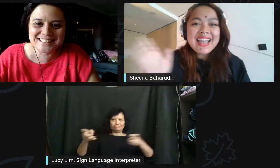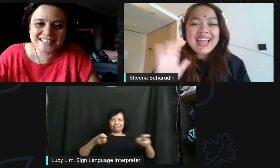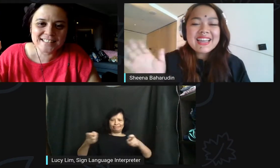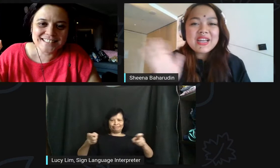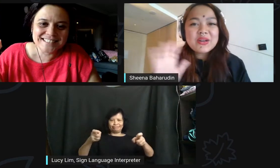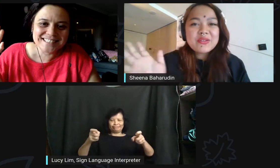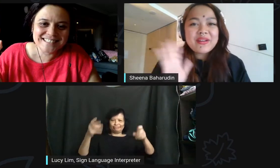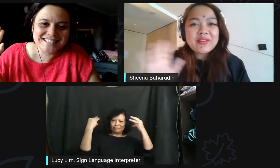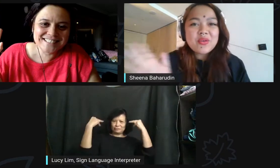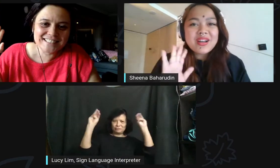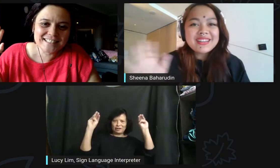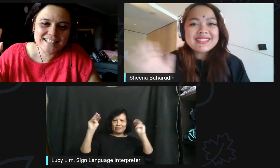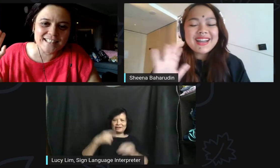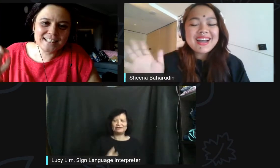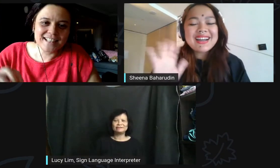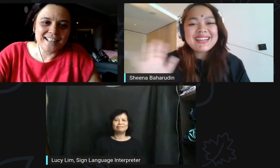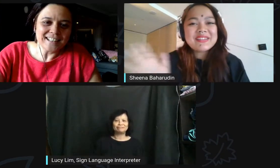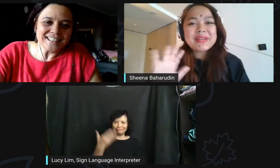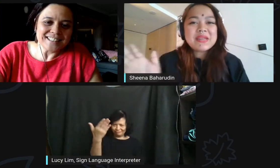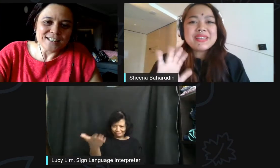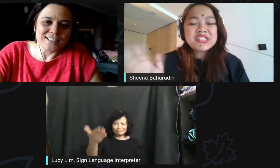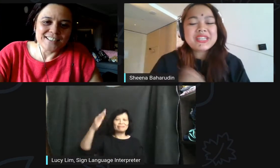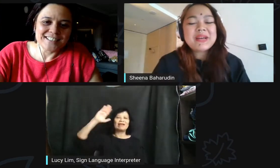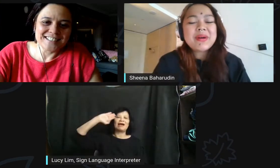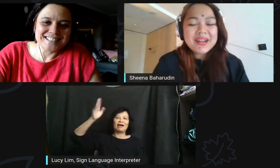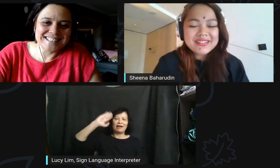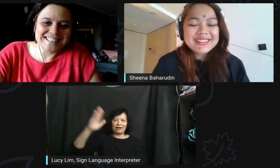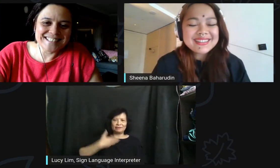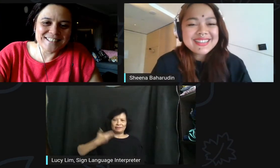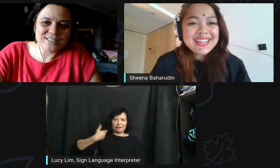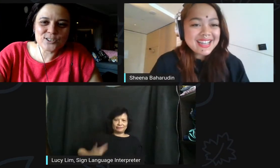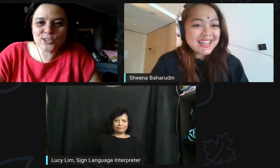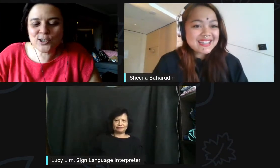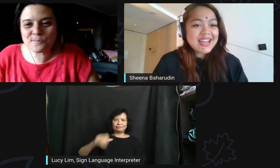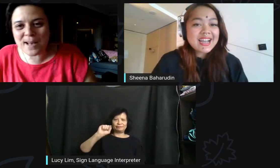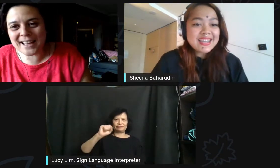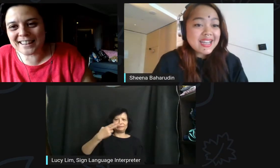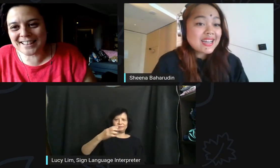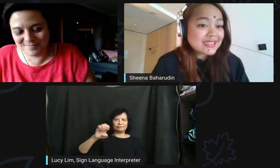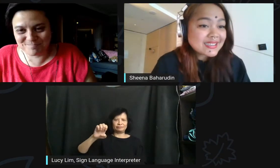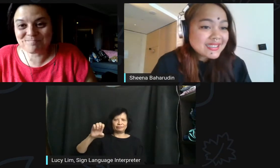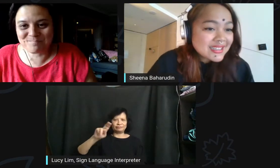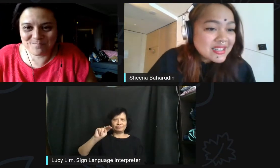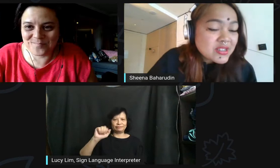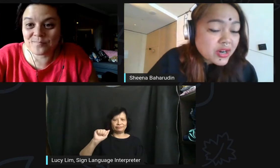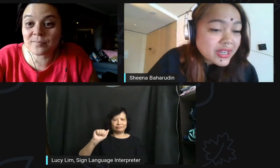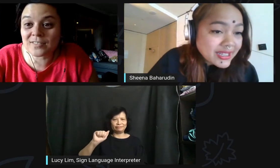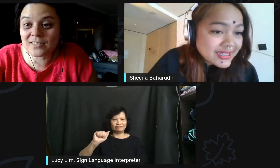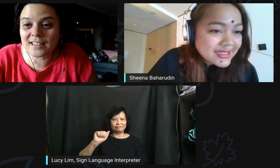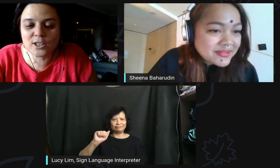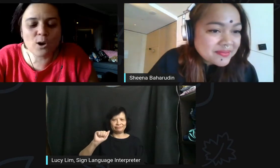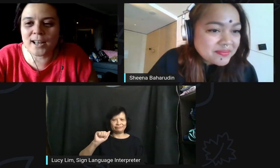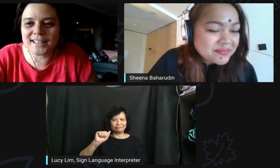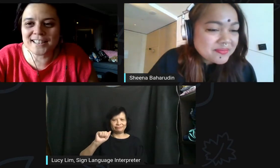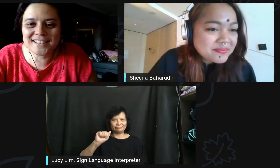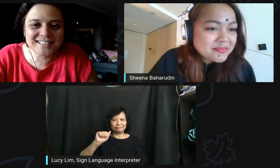Hello everyone. Hi. My name is Sheena Baharudin and I... Sorry? Go ahead.